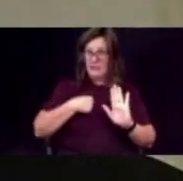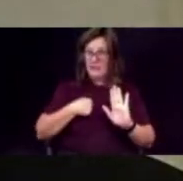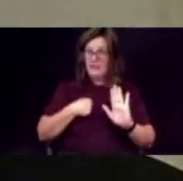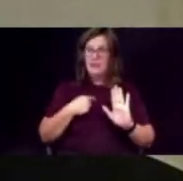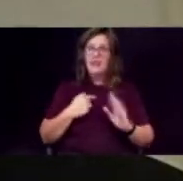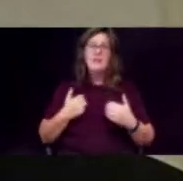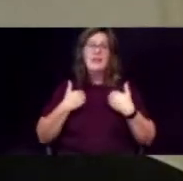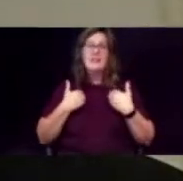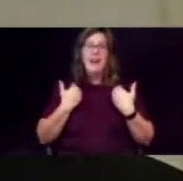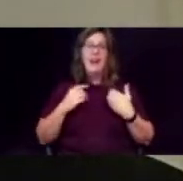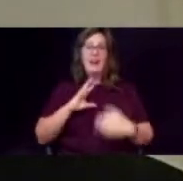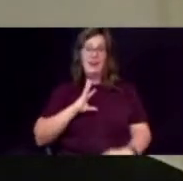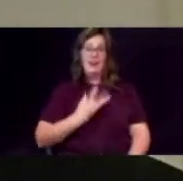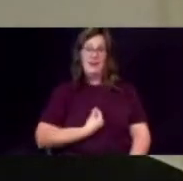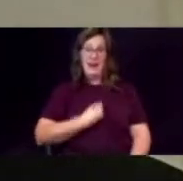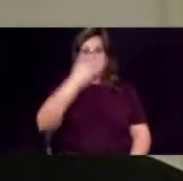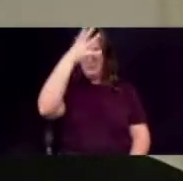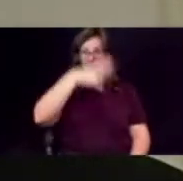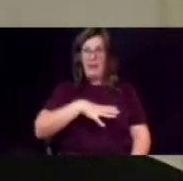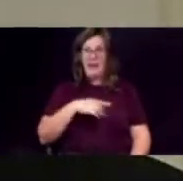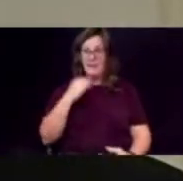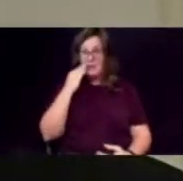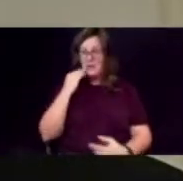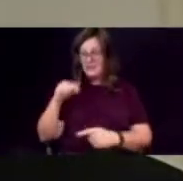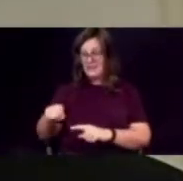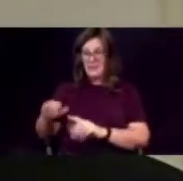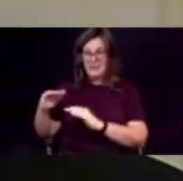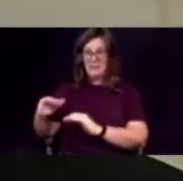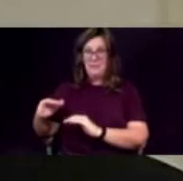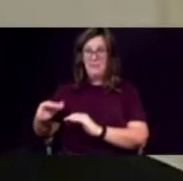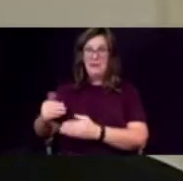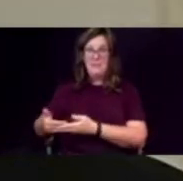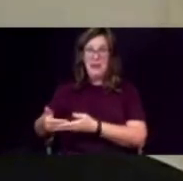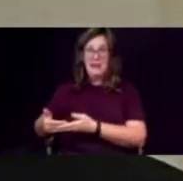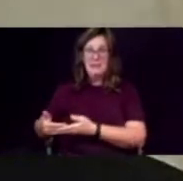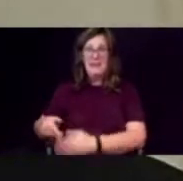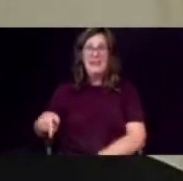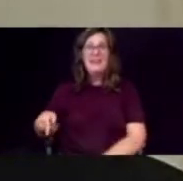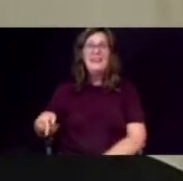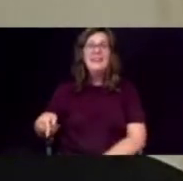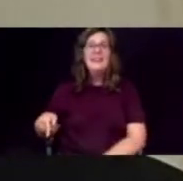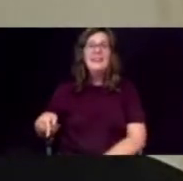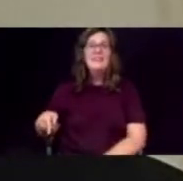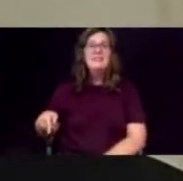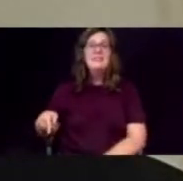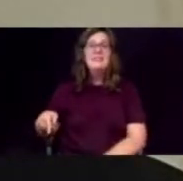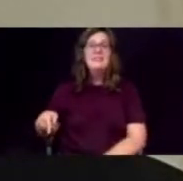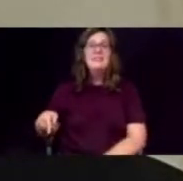known since he was a baby in my congregation back home um and again like in judaism there's this uh